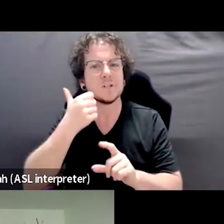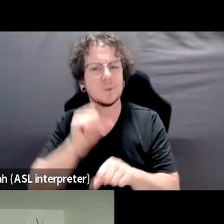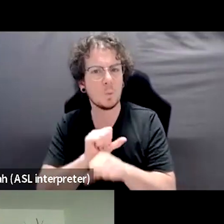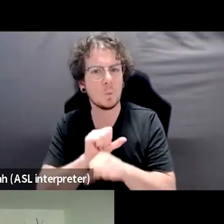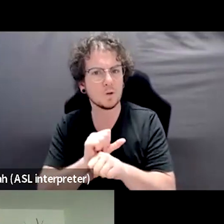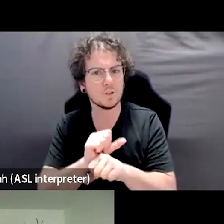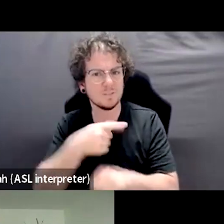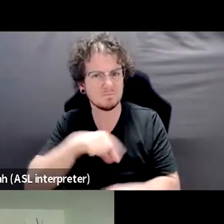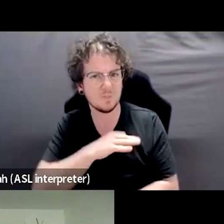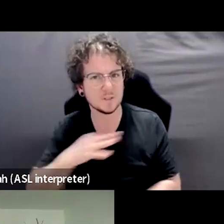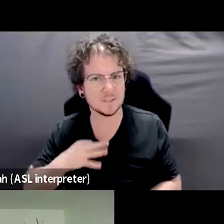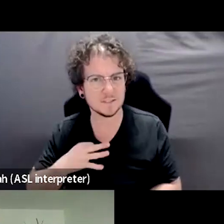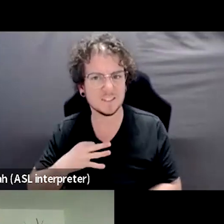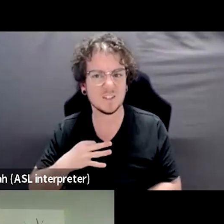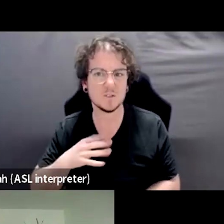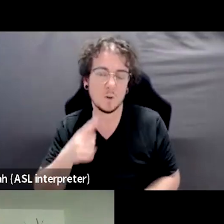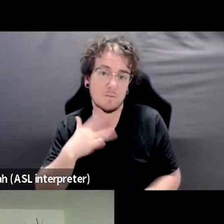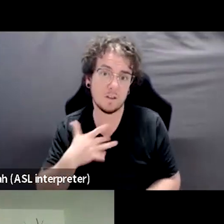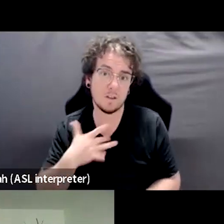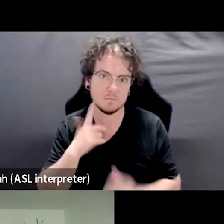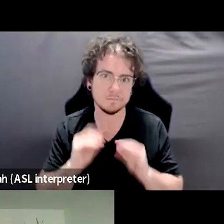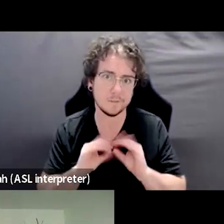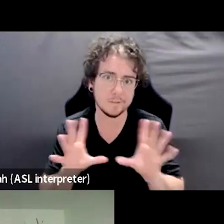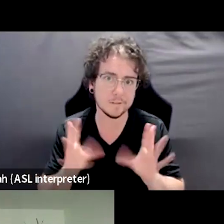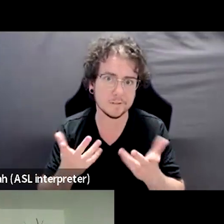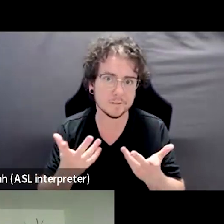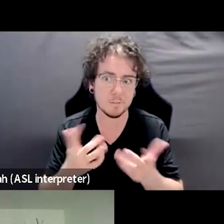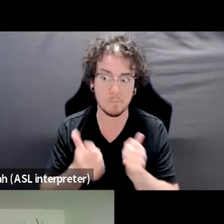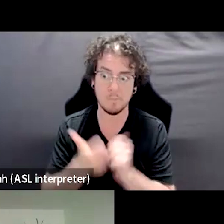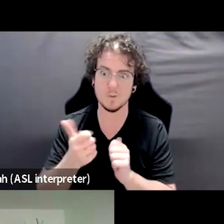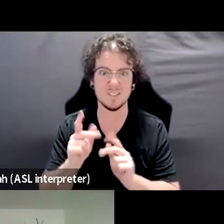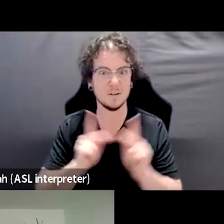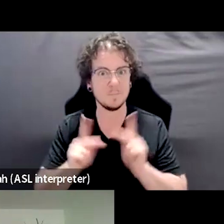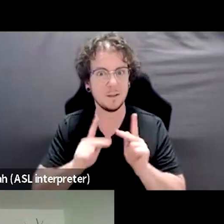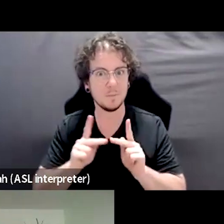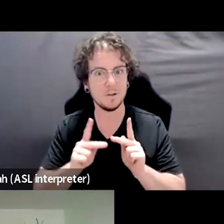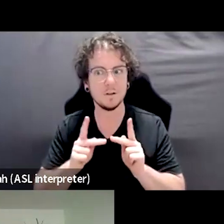And I think that is very obvious, given that a majority of the people in positions of power,